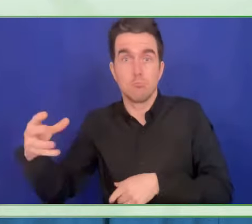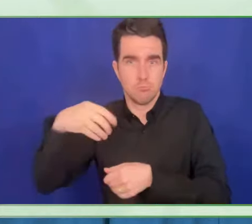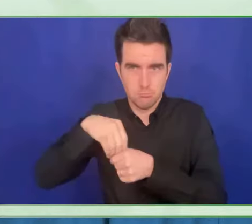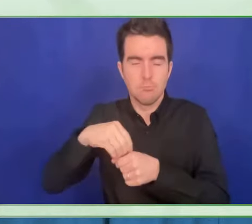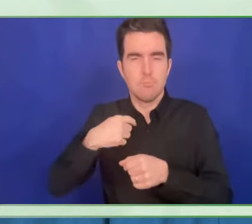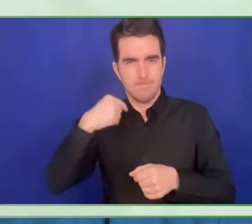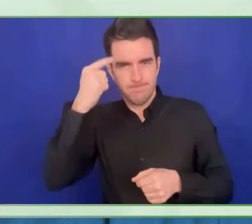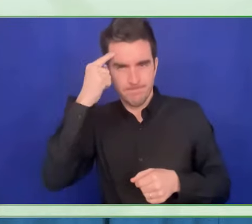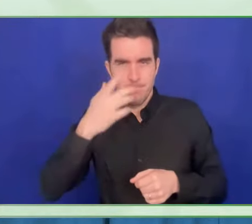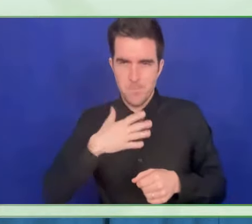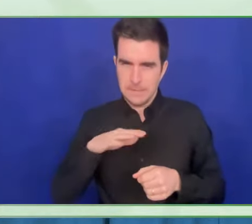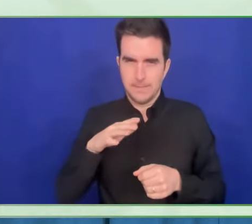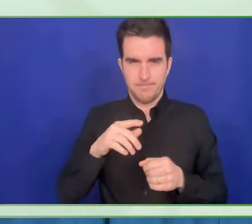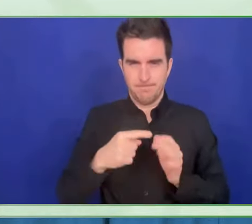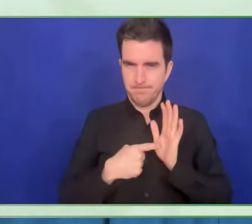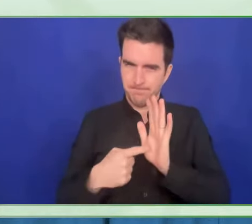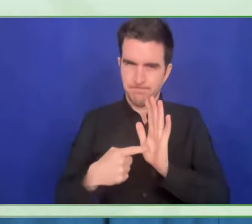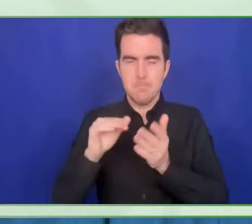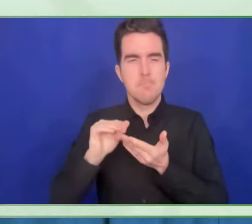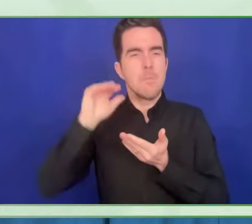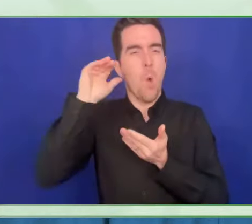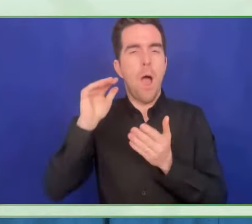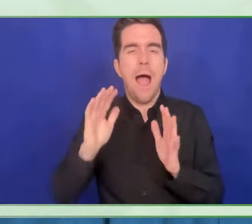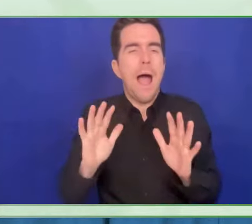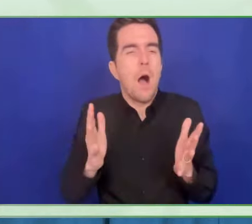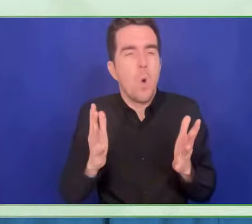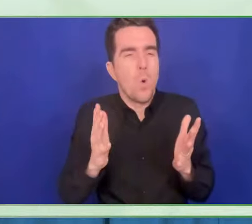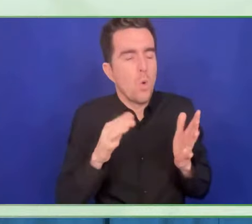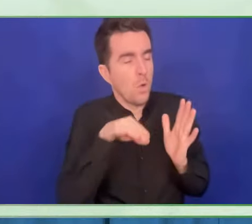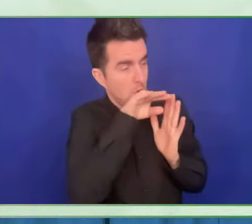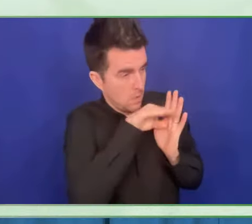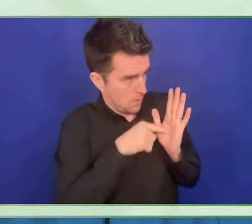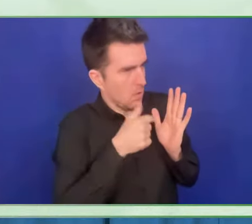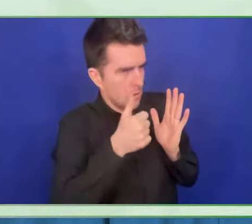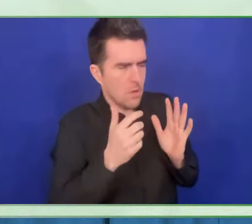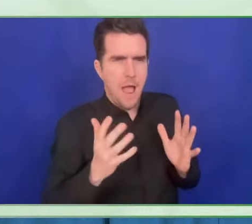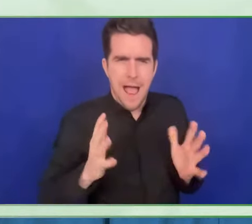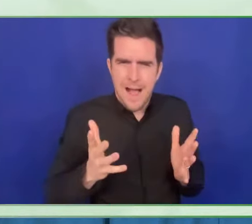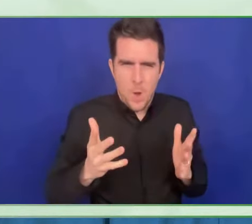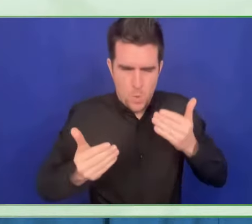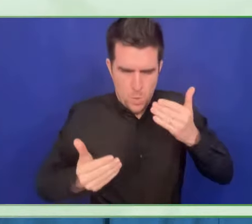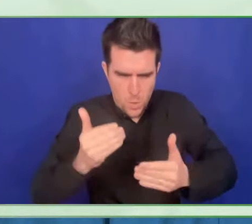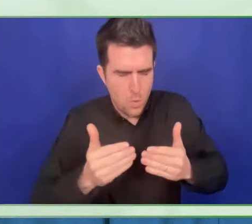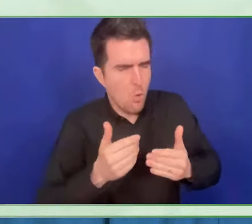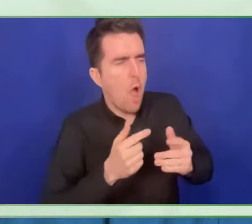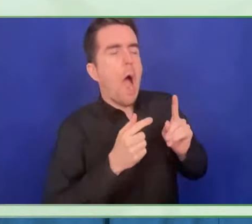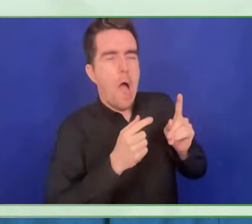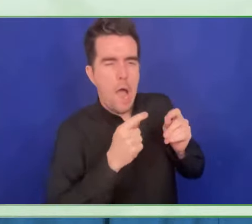And, how we prepare societies to embrace persons with disabilities.